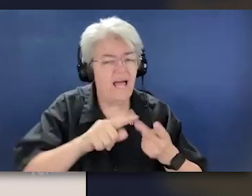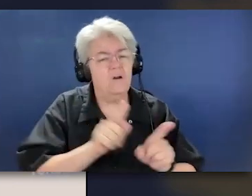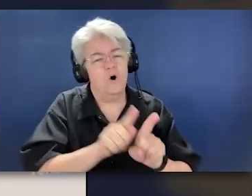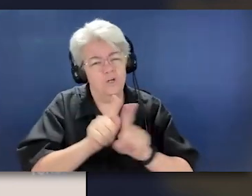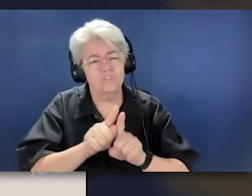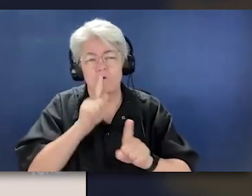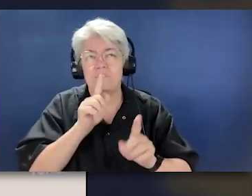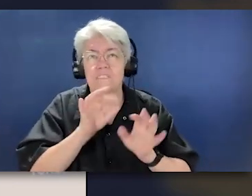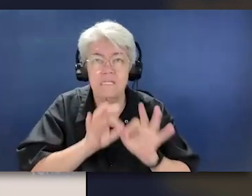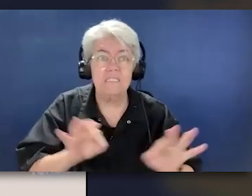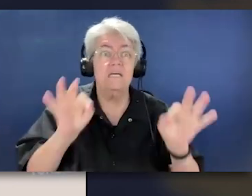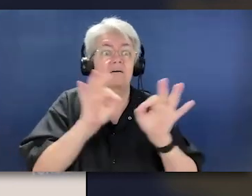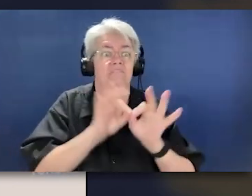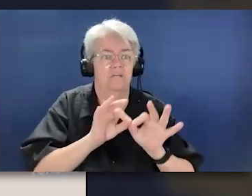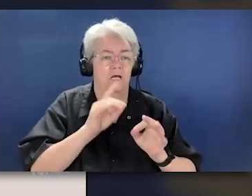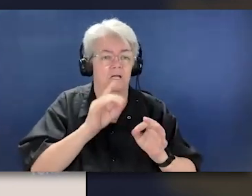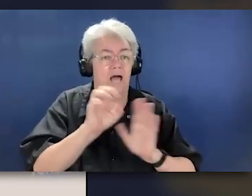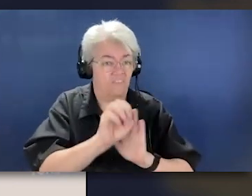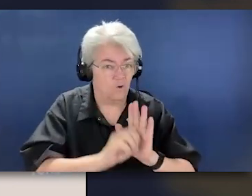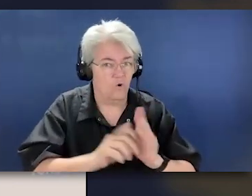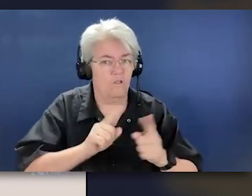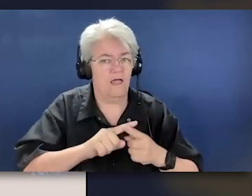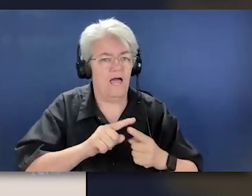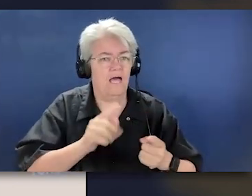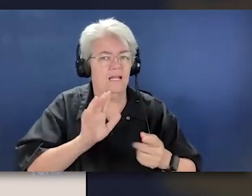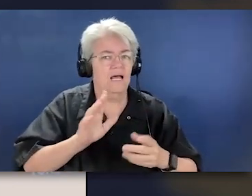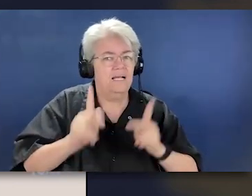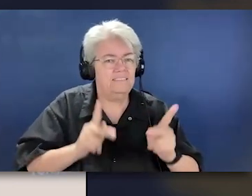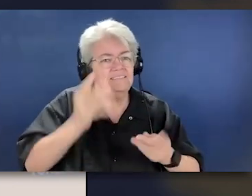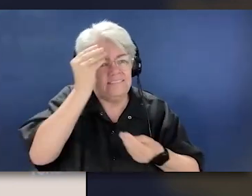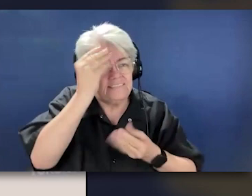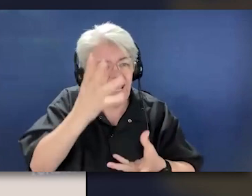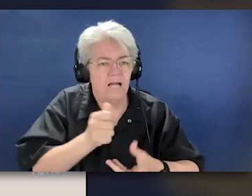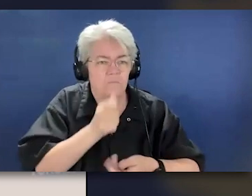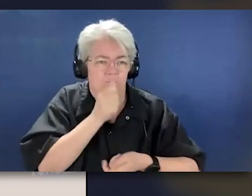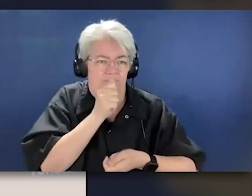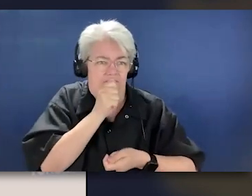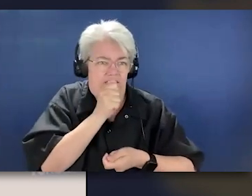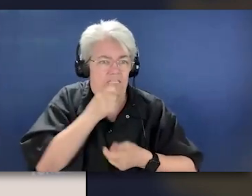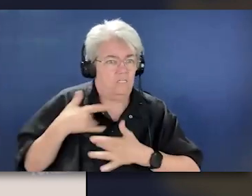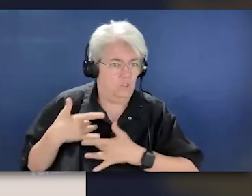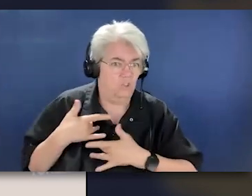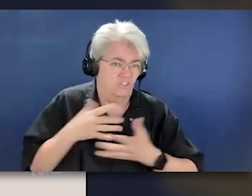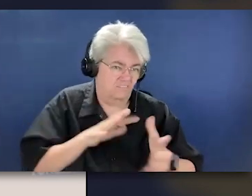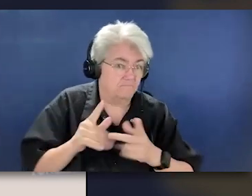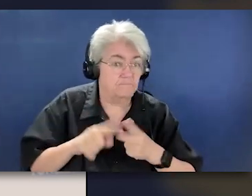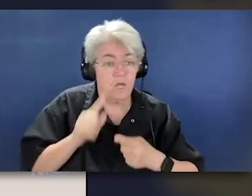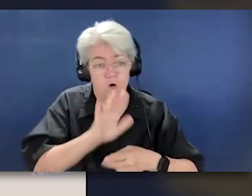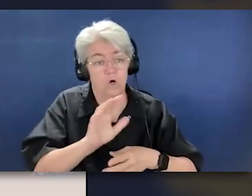and equity concerns that it raises. Her work encourages all of us to be both users